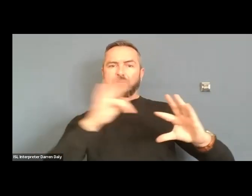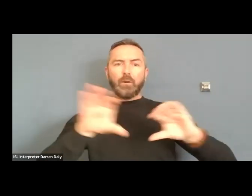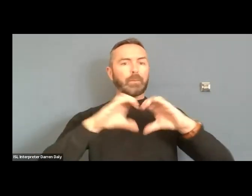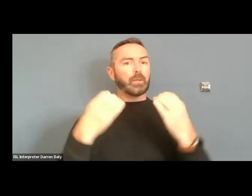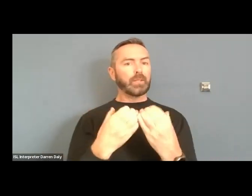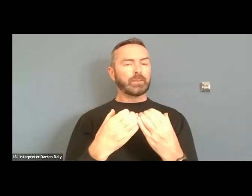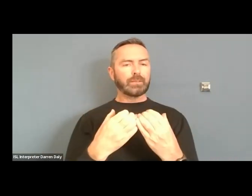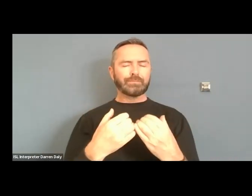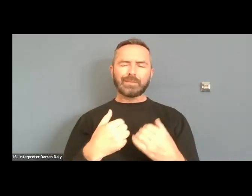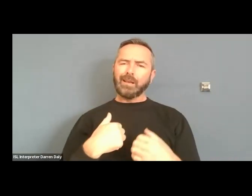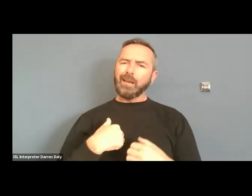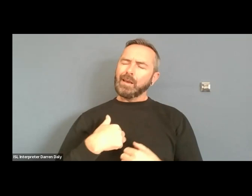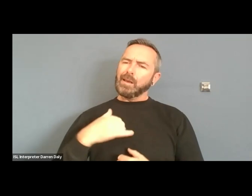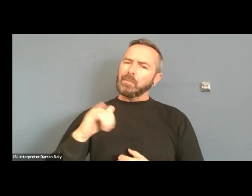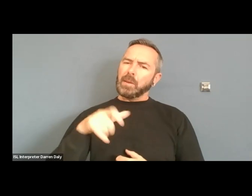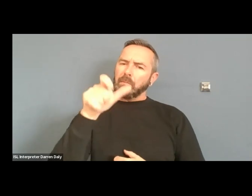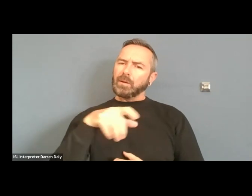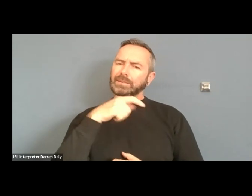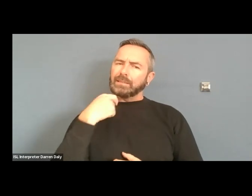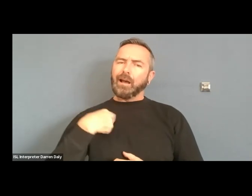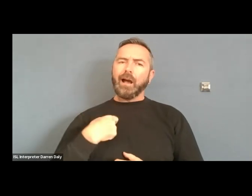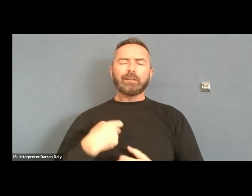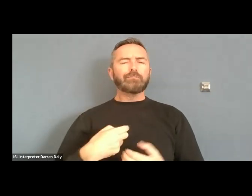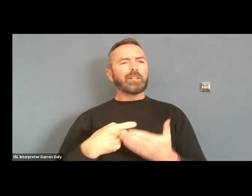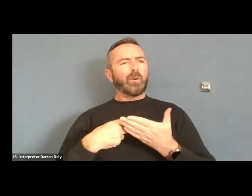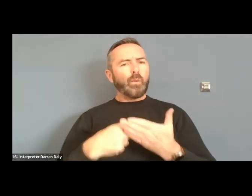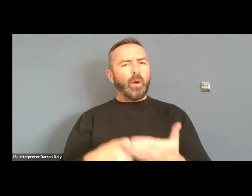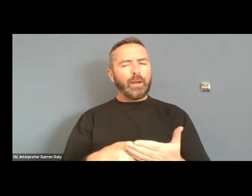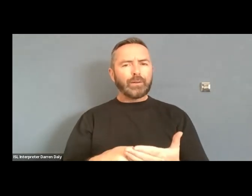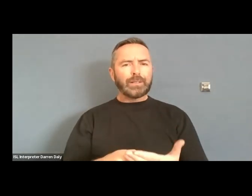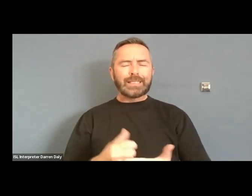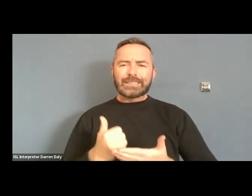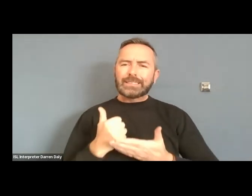"I require assistance to take part in my community", and another respondent